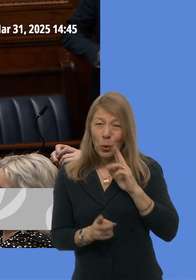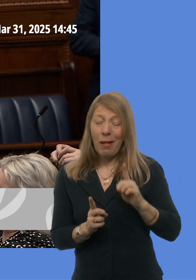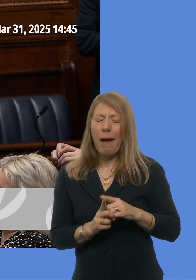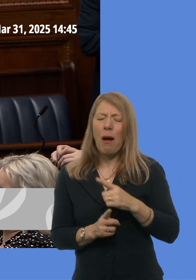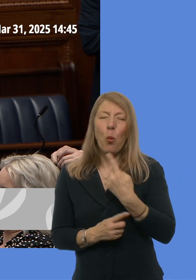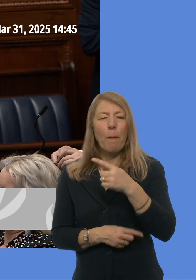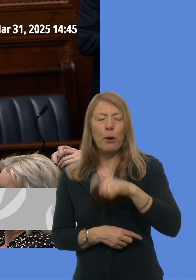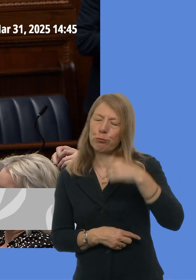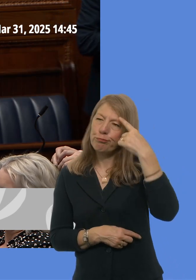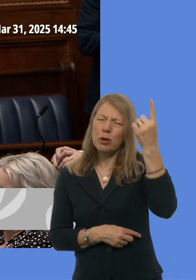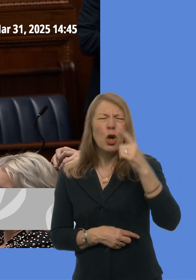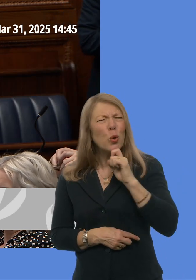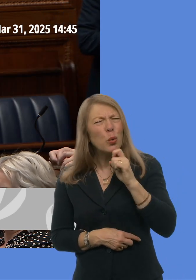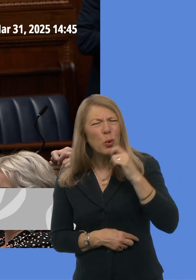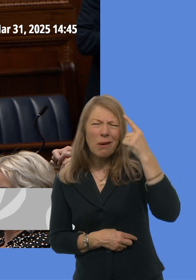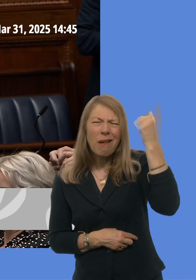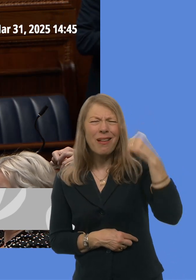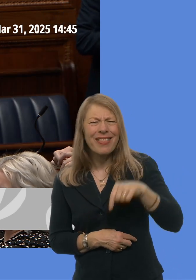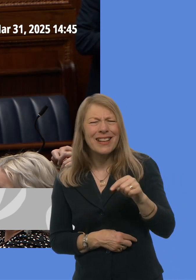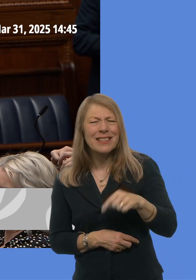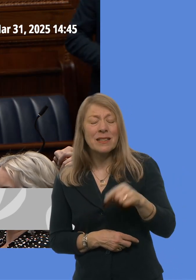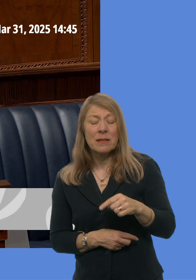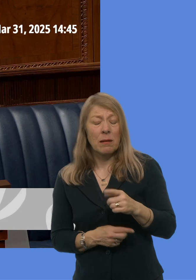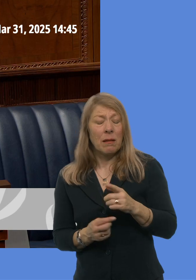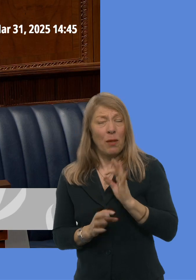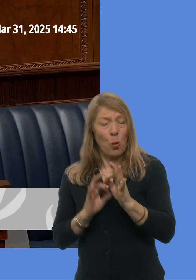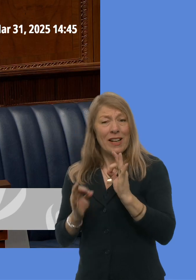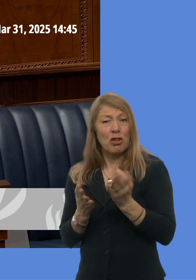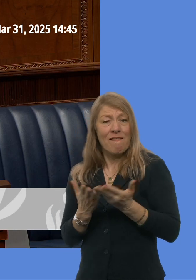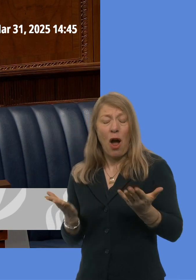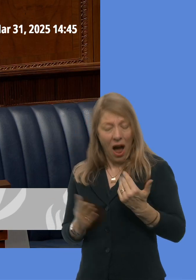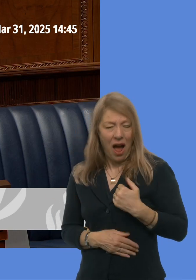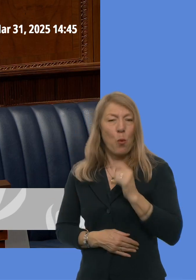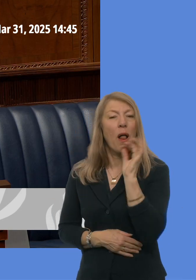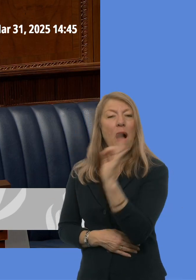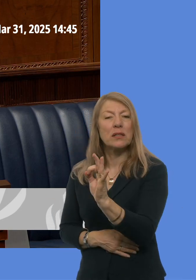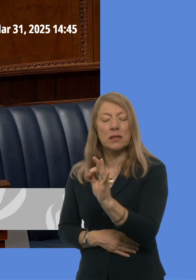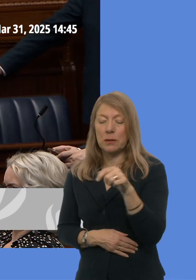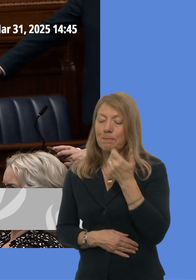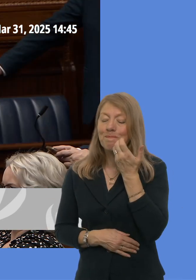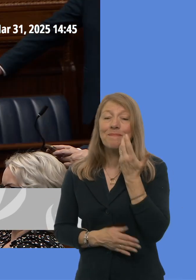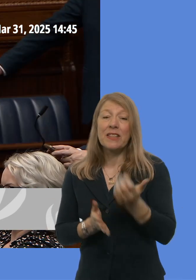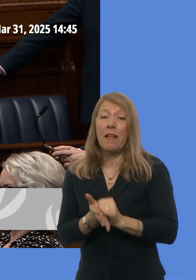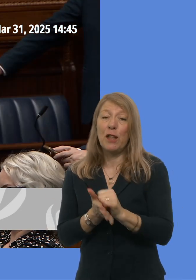Of course, these are legitimate questions, and I will continue to ask them. As I said, I will be raising this in the Executive on Thursday.